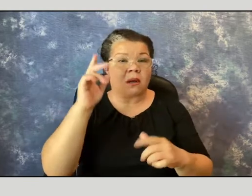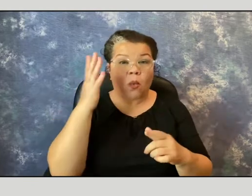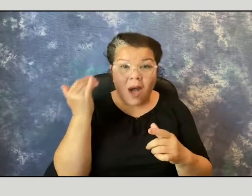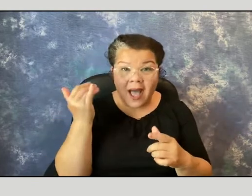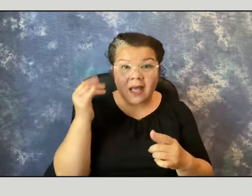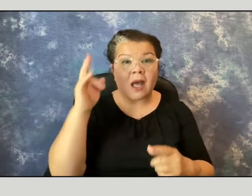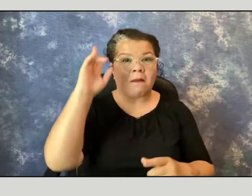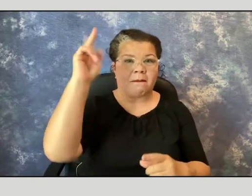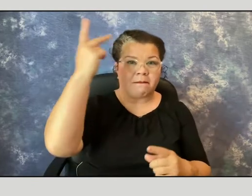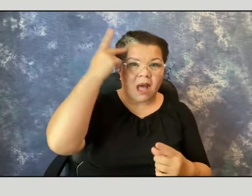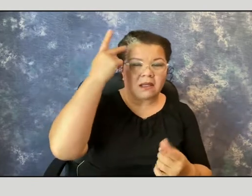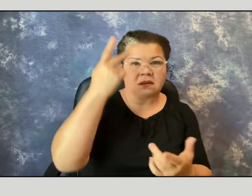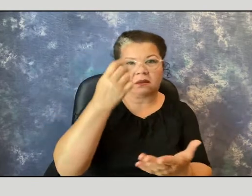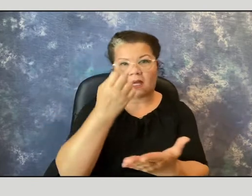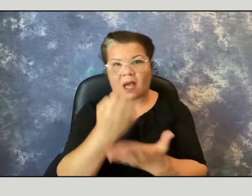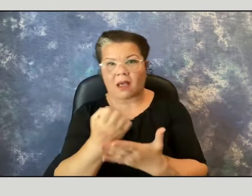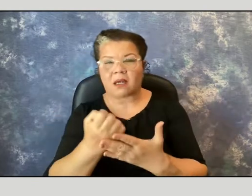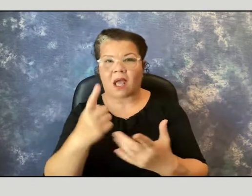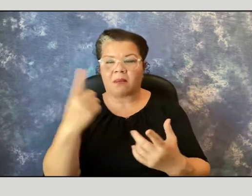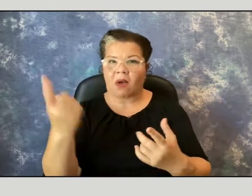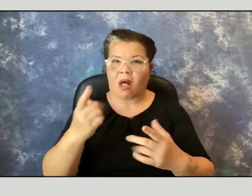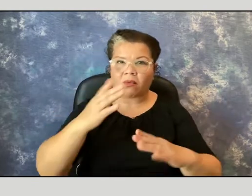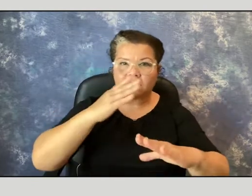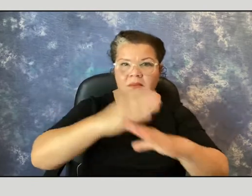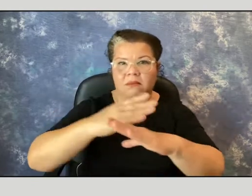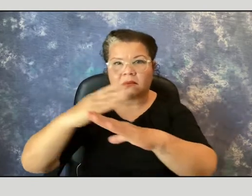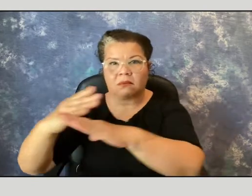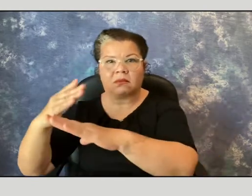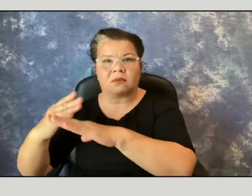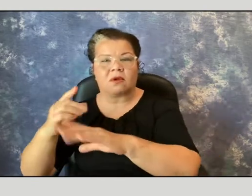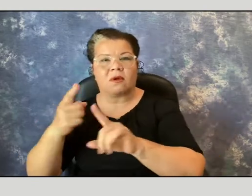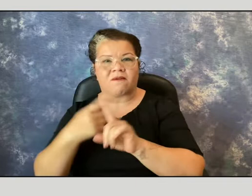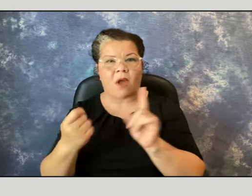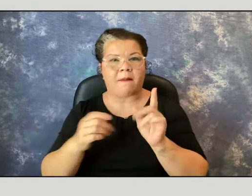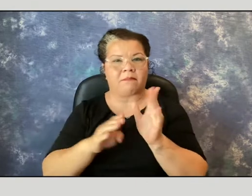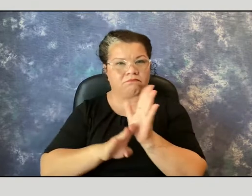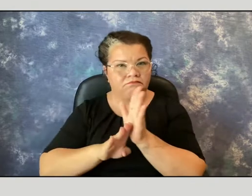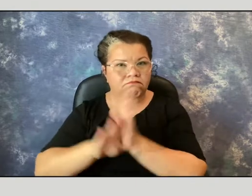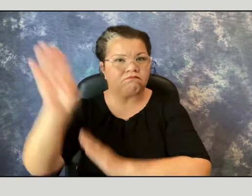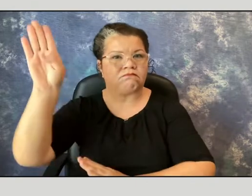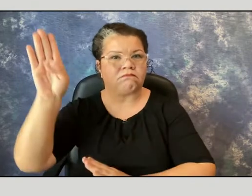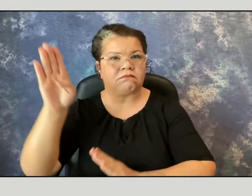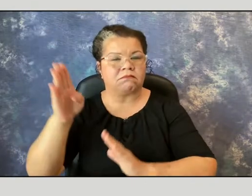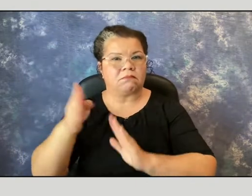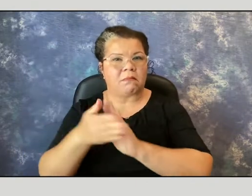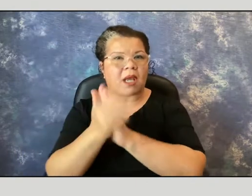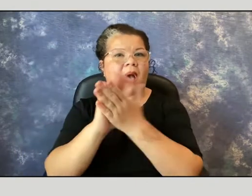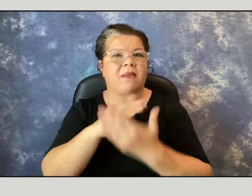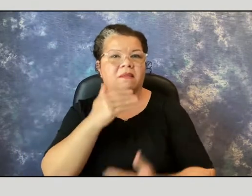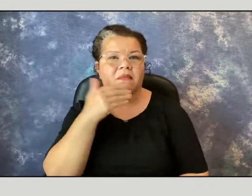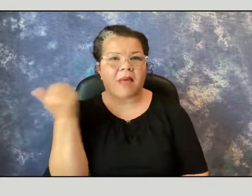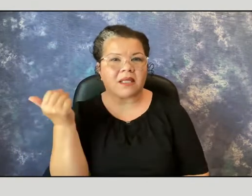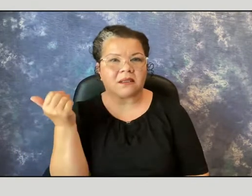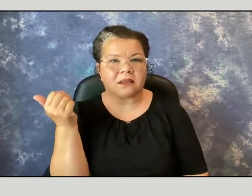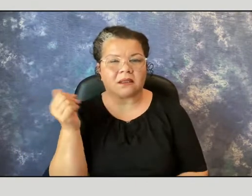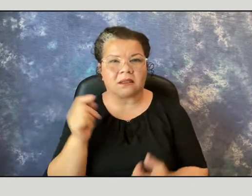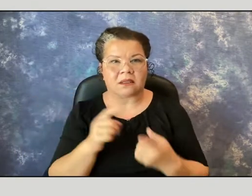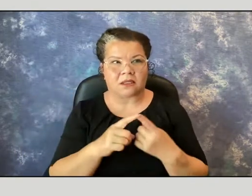from really fulfilling all that we could possibly be, and I think there's still a kind of yearning for that full potential realized.